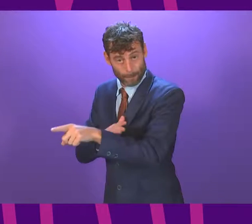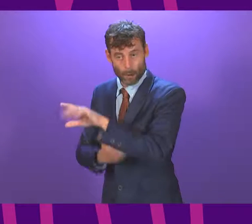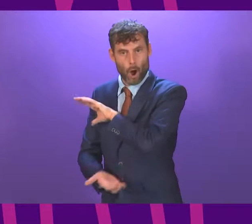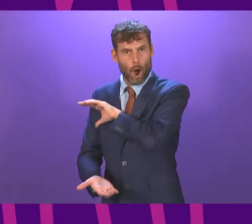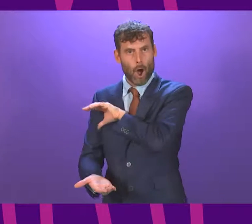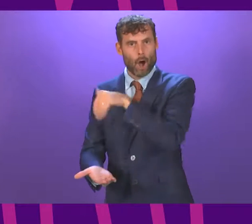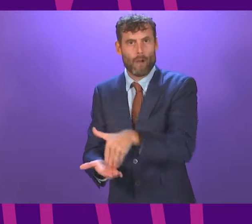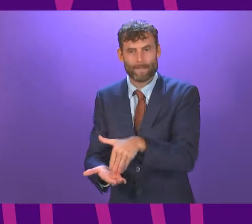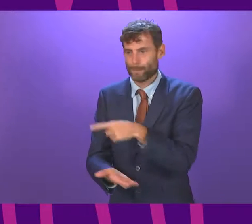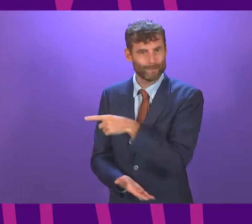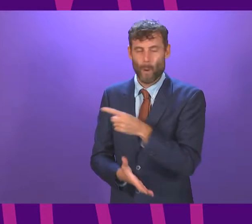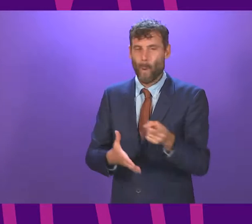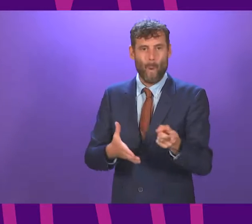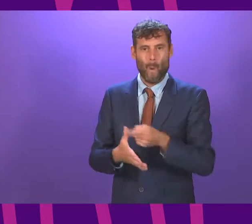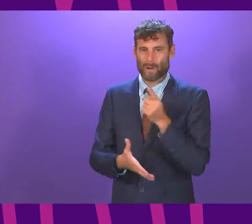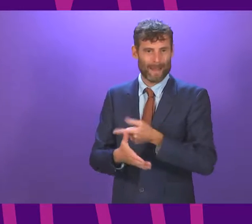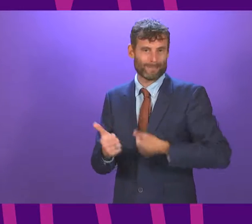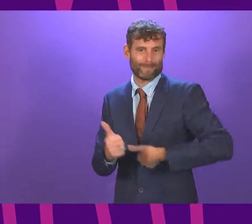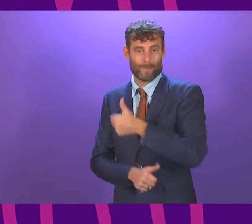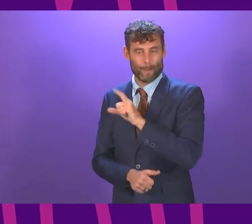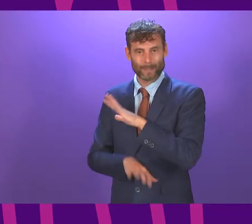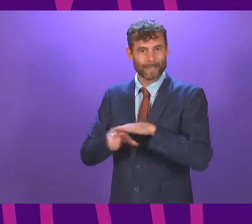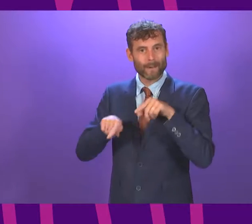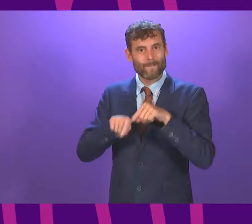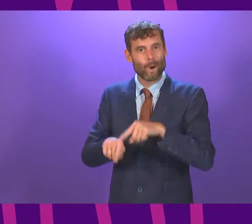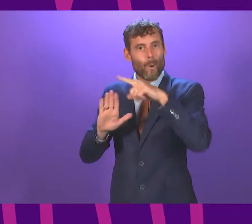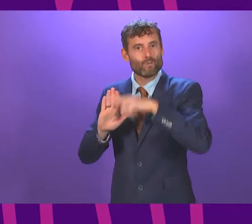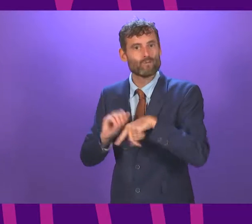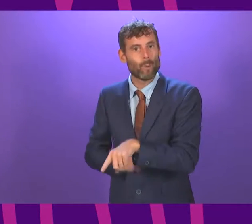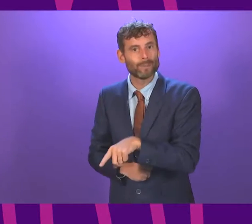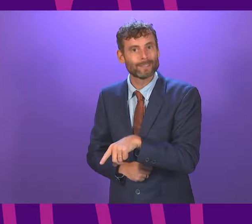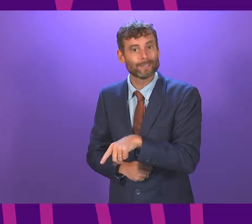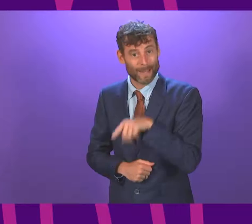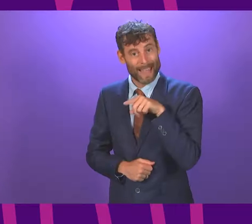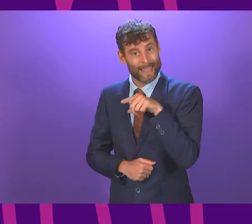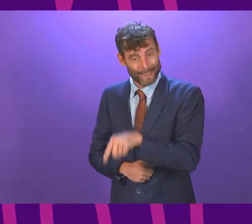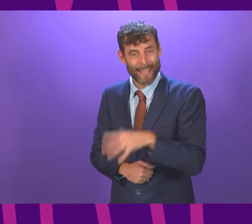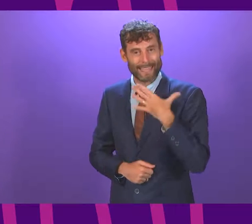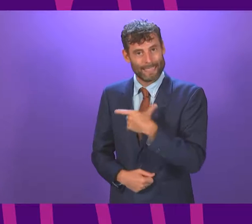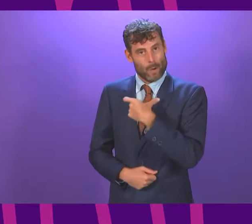automatically under the current rules but who need humanitarian protection and routes to safety?